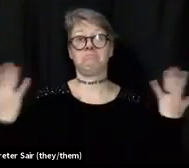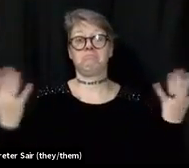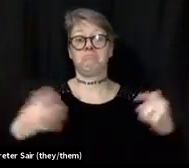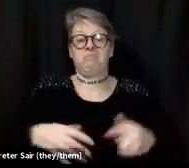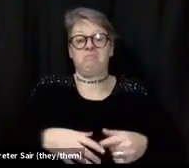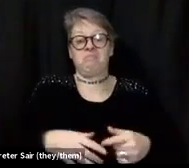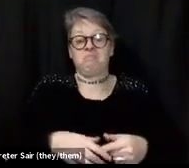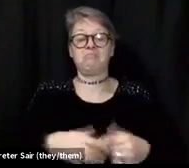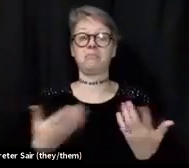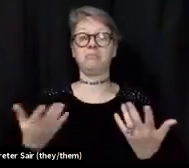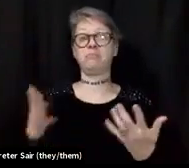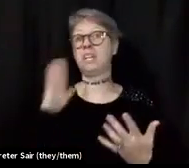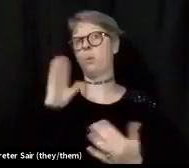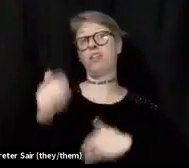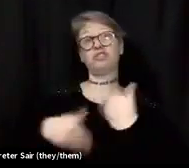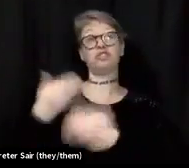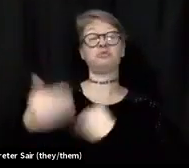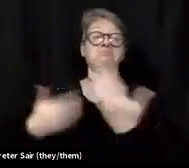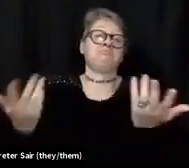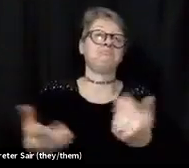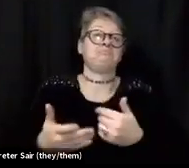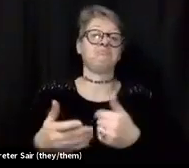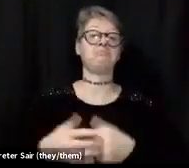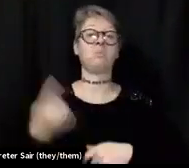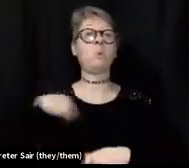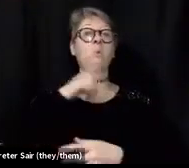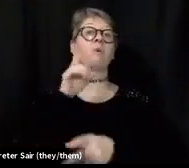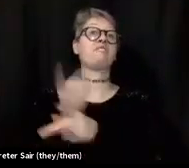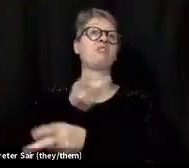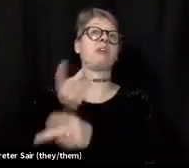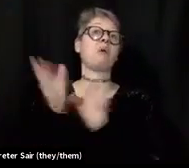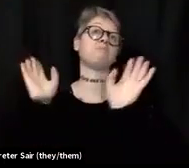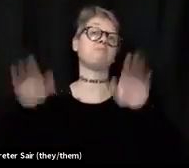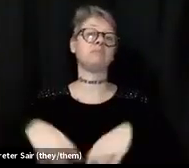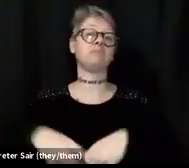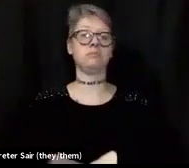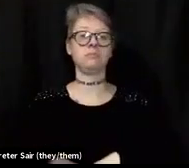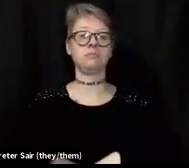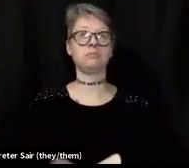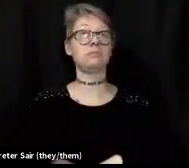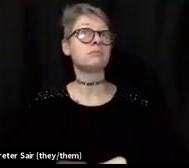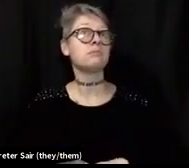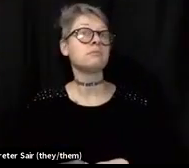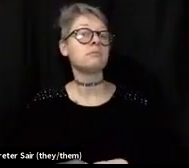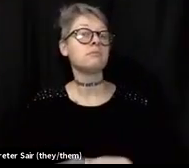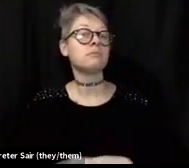psych. e, I don't know e, I don't know what you're talking about, he's just gonna to like do what he's going to do and we'll, we'll do something